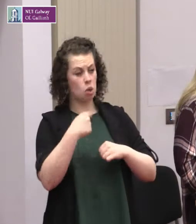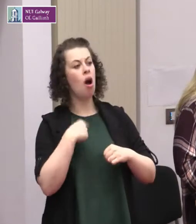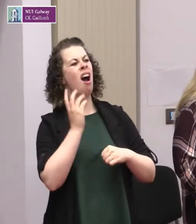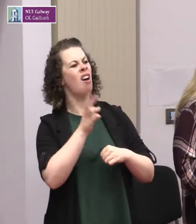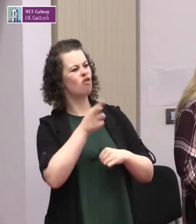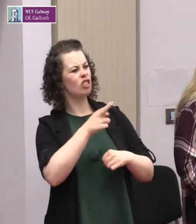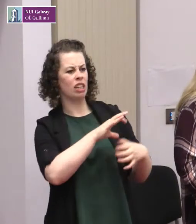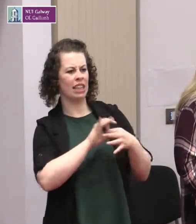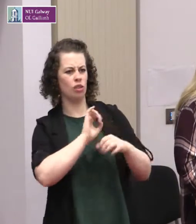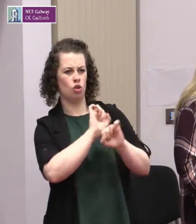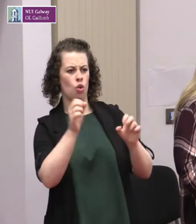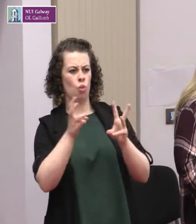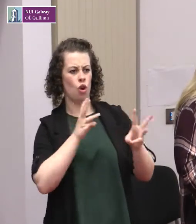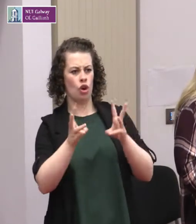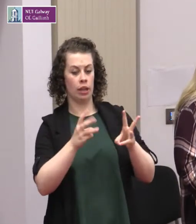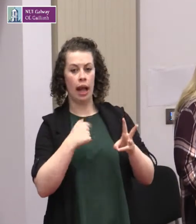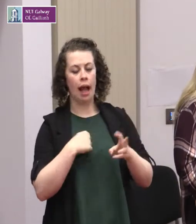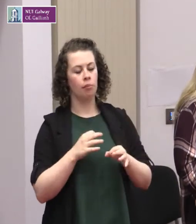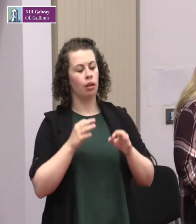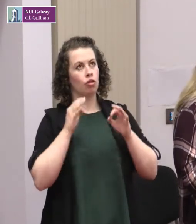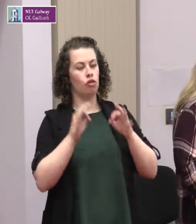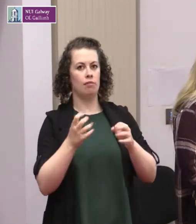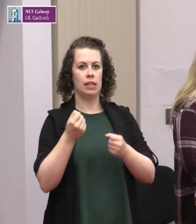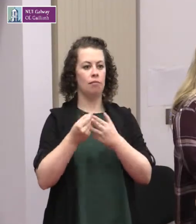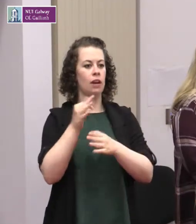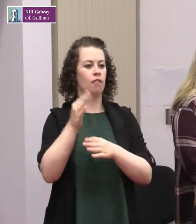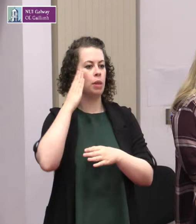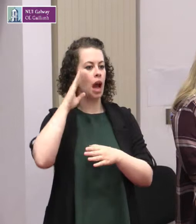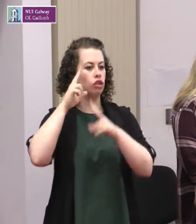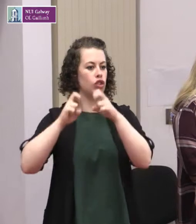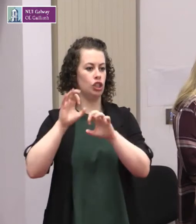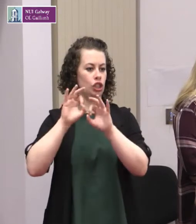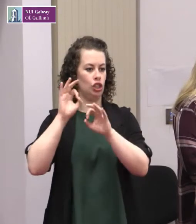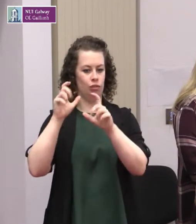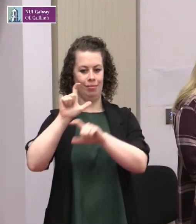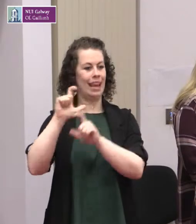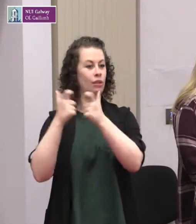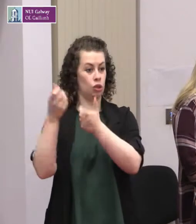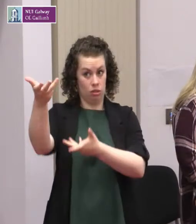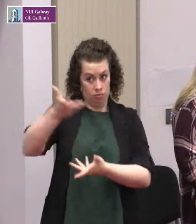I'm very grateful to be funded by the Irish research Council in this project.